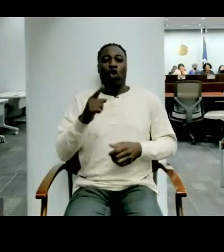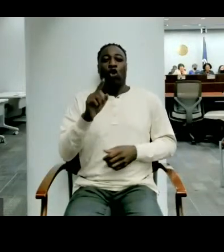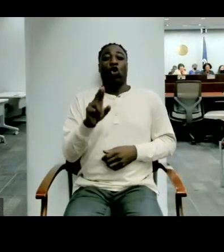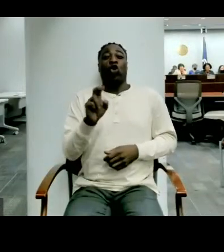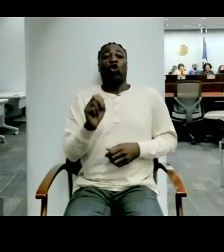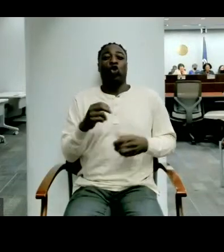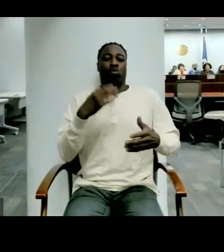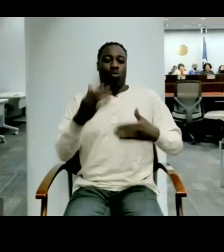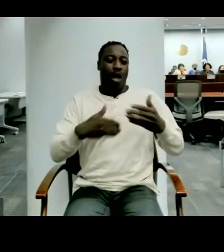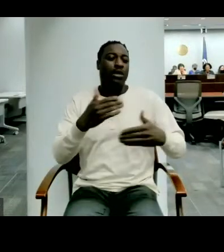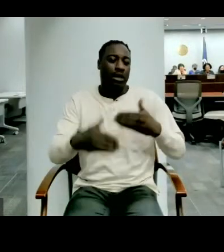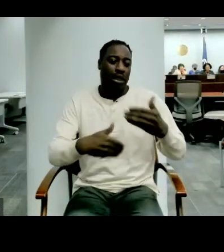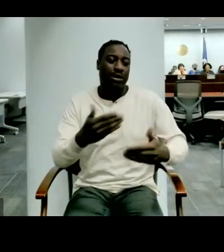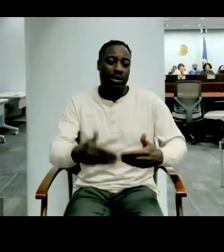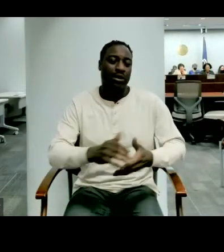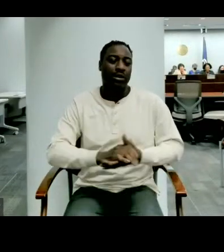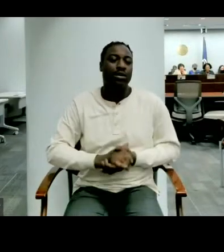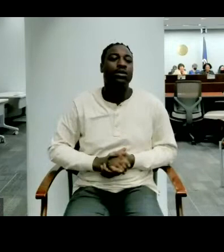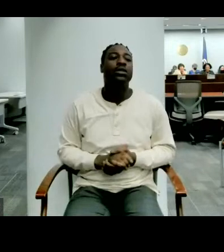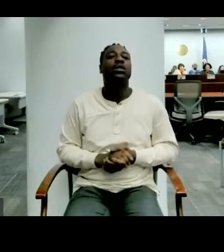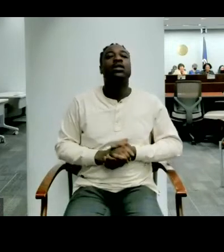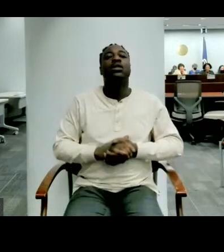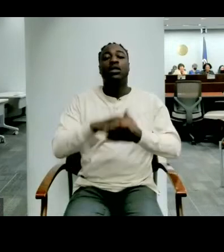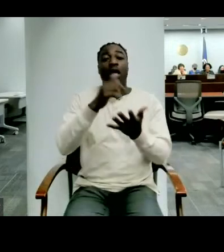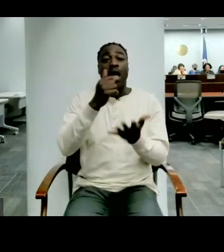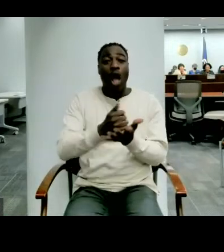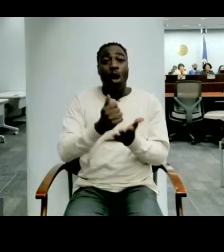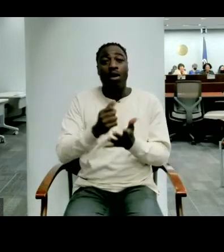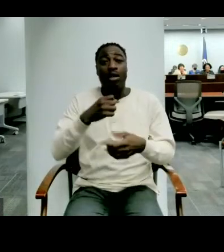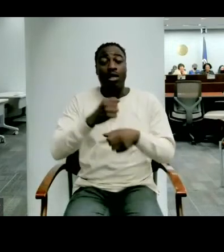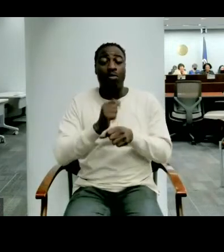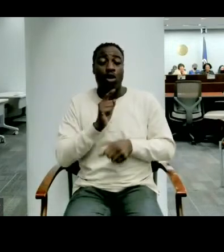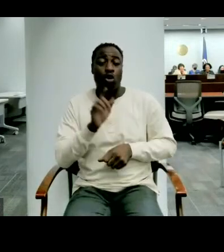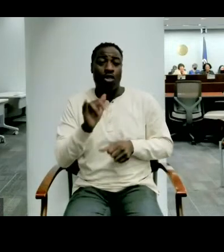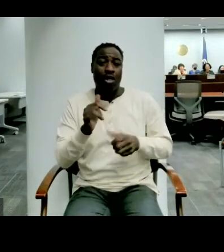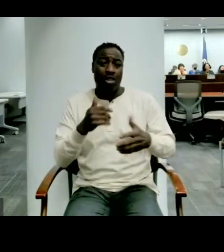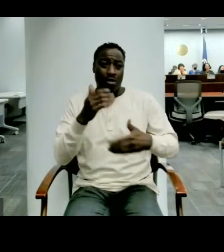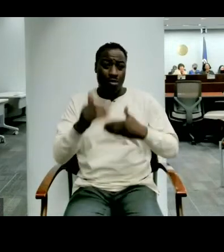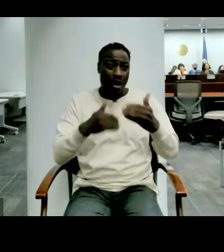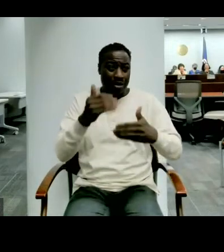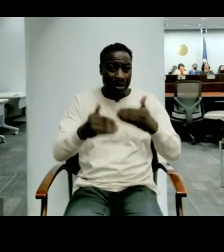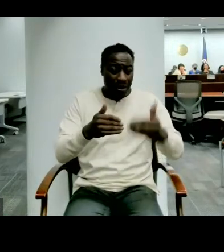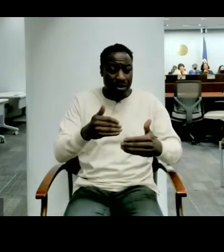the first instance. So kind of helping to ensure that the process for obtaining accommodation is